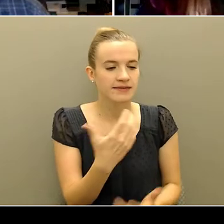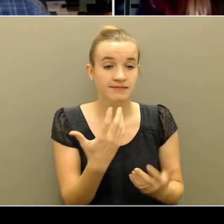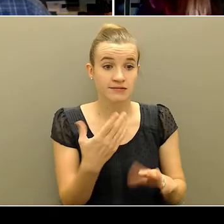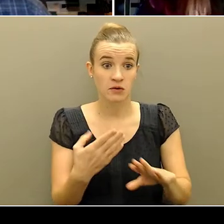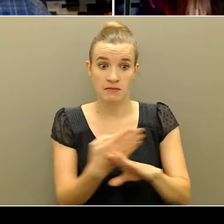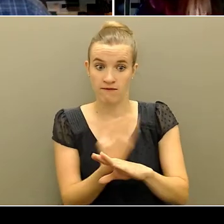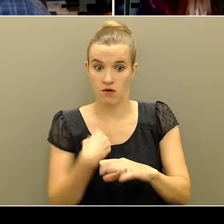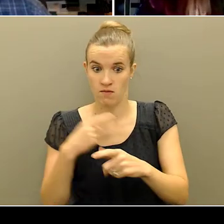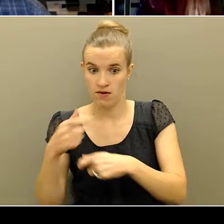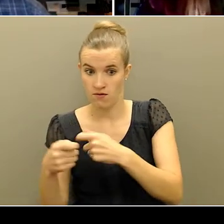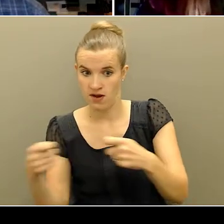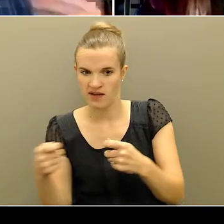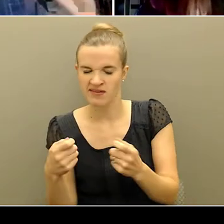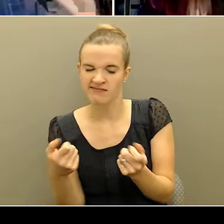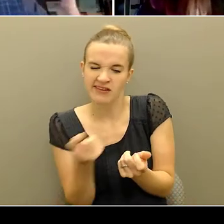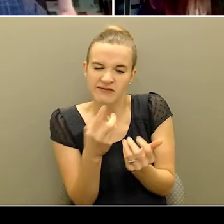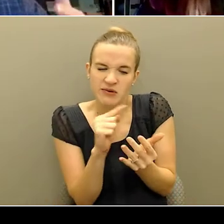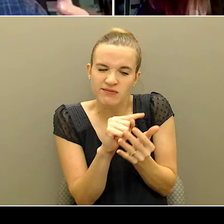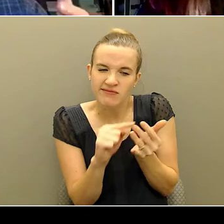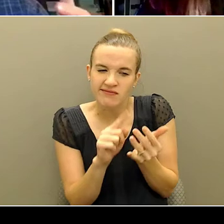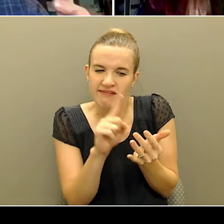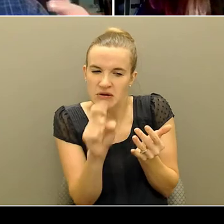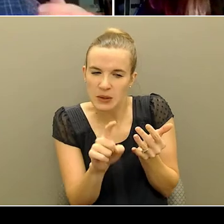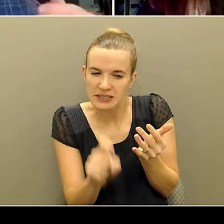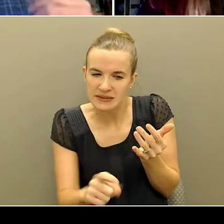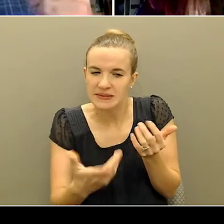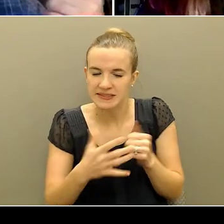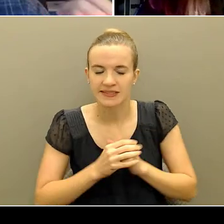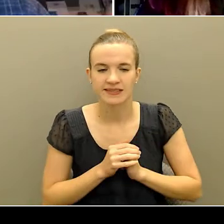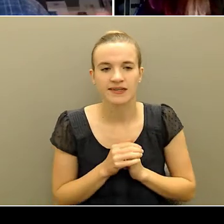know, kind of real confident about getting outdoors and, you know, doing a